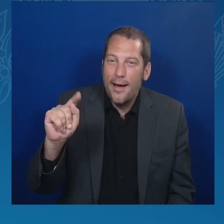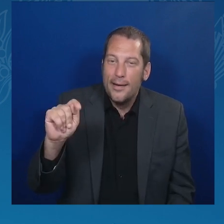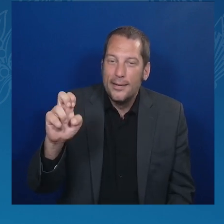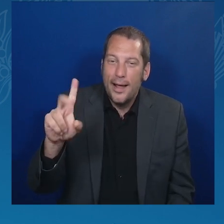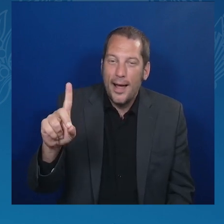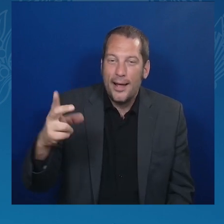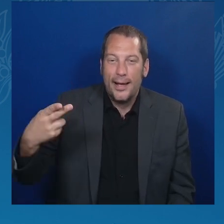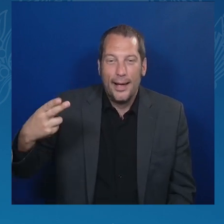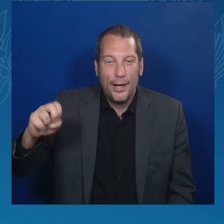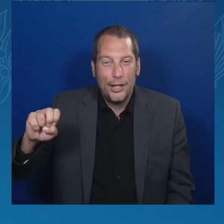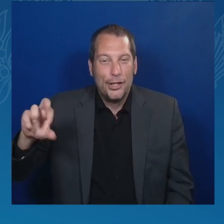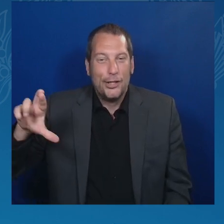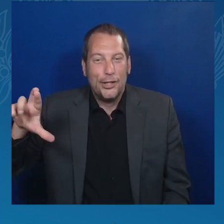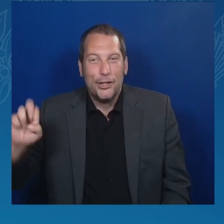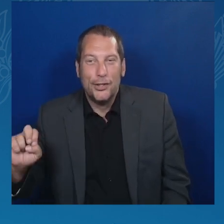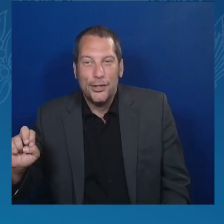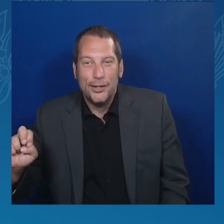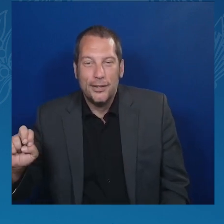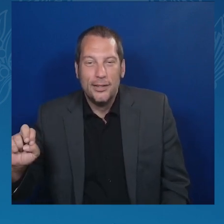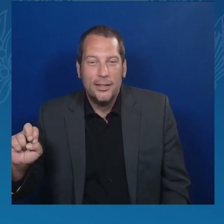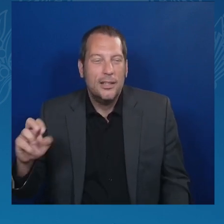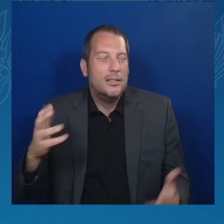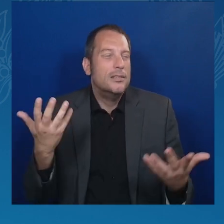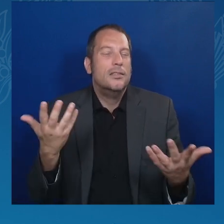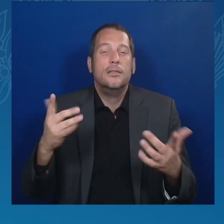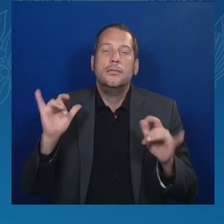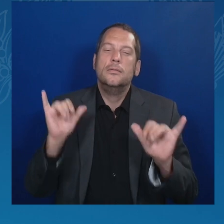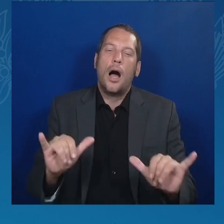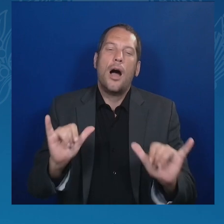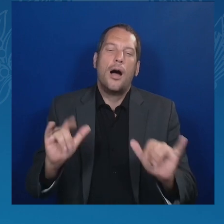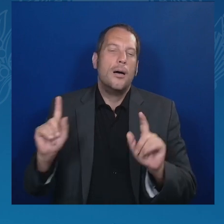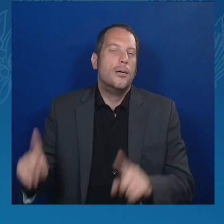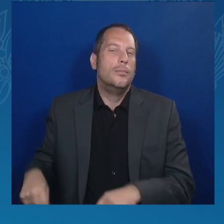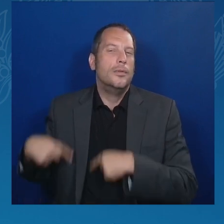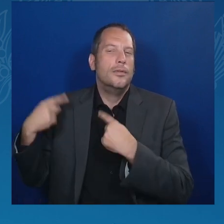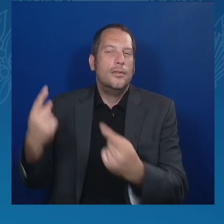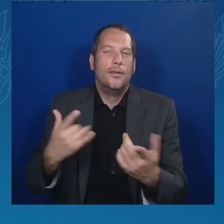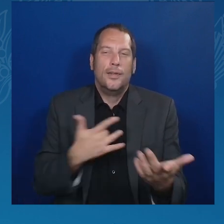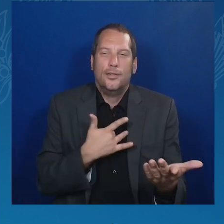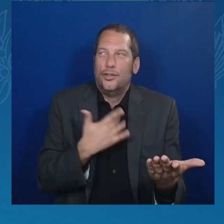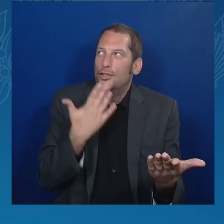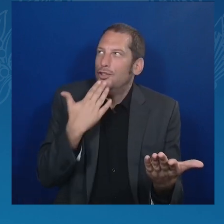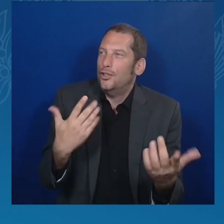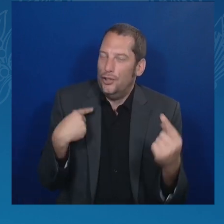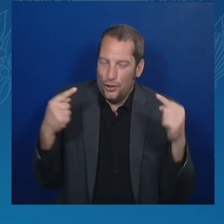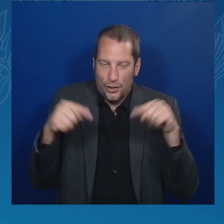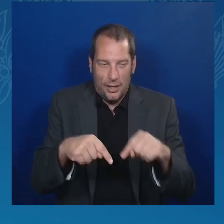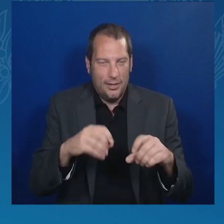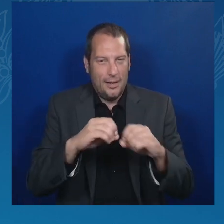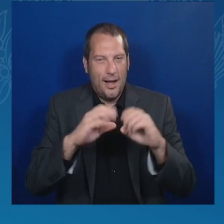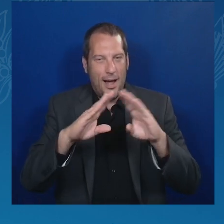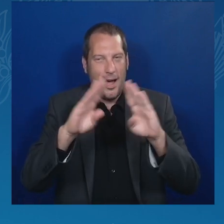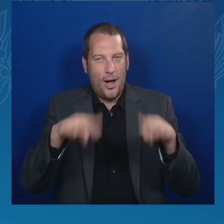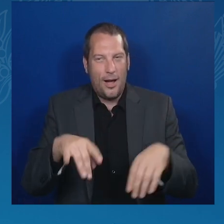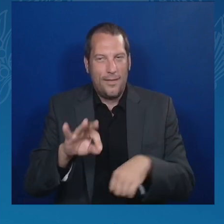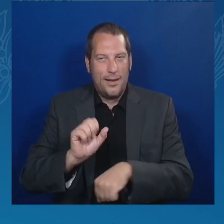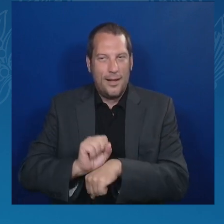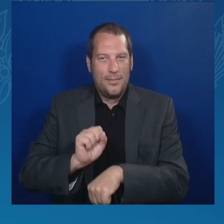Good morning. Audience Member: We love you, Kamala! The Vice President: And you know I love you. Can we please hear it for Elena?